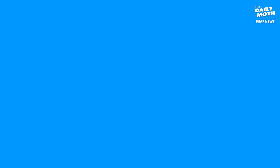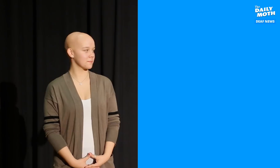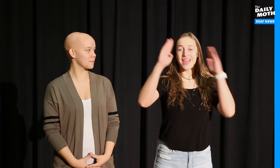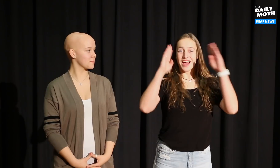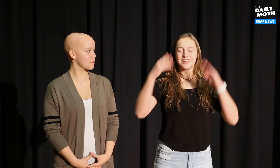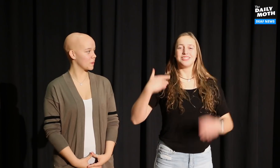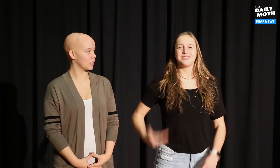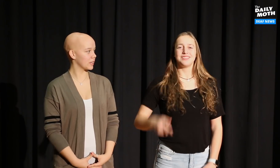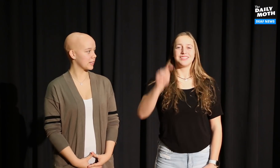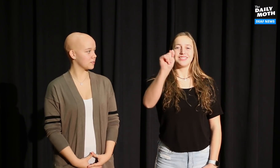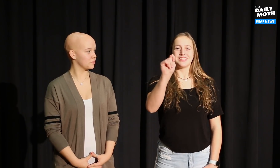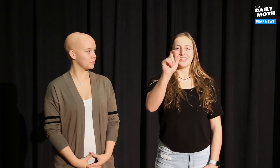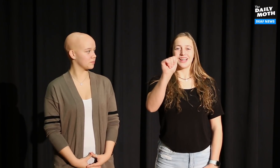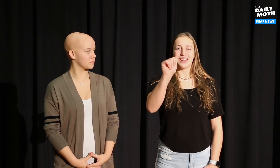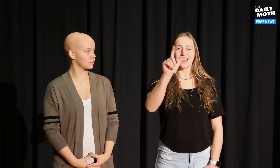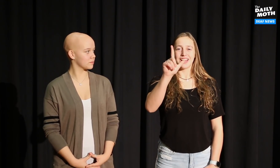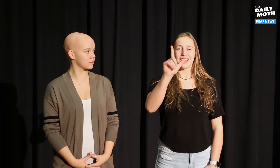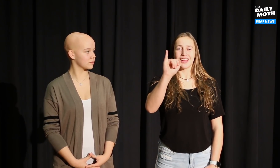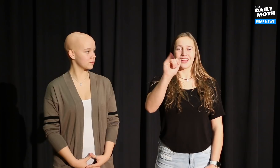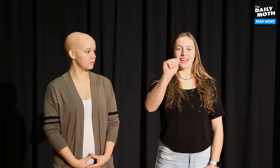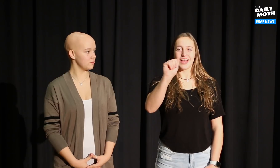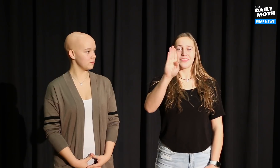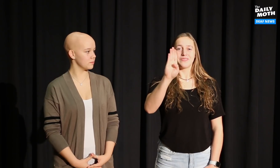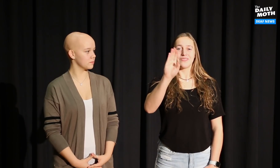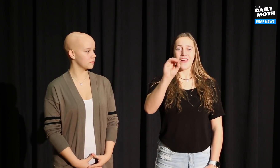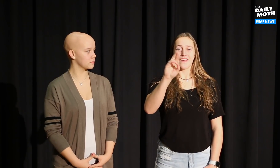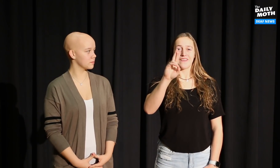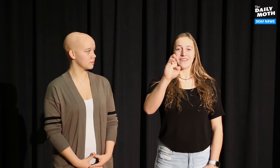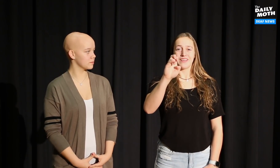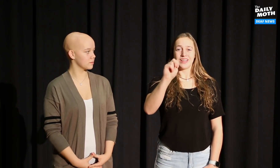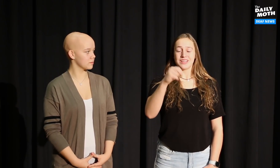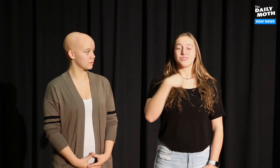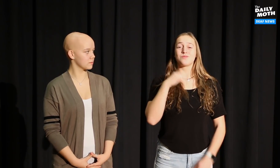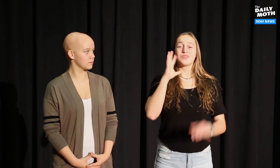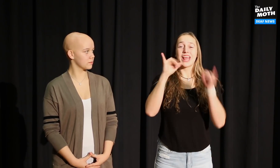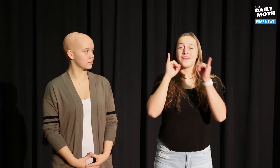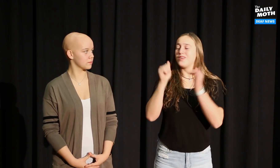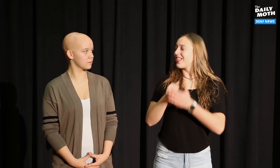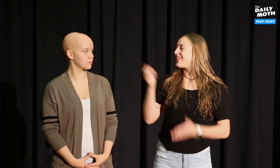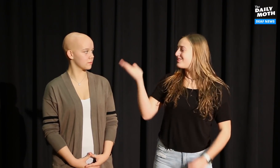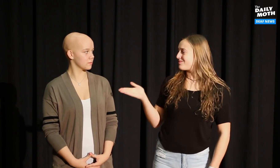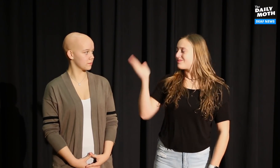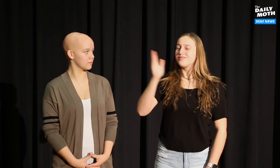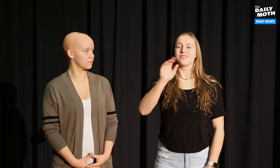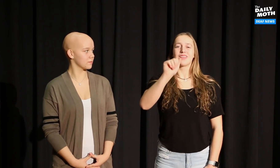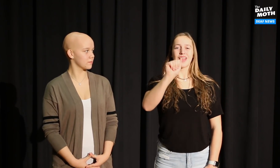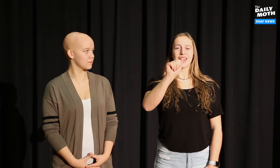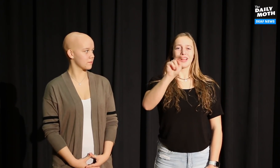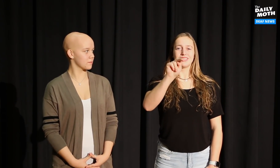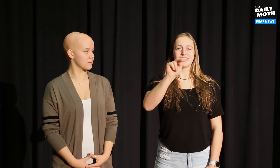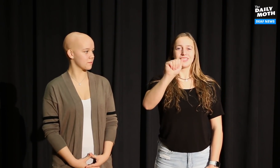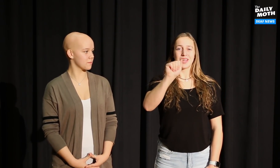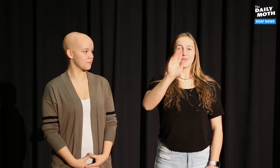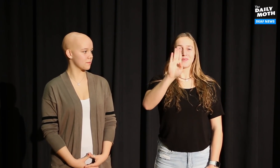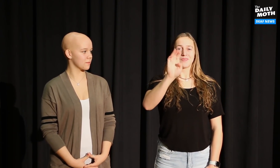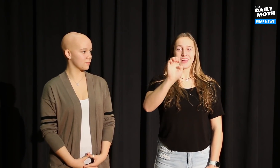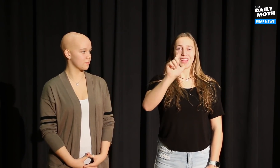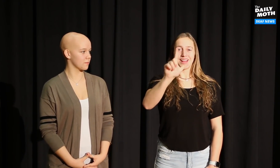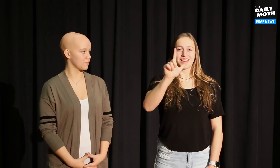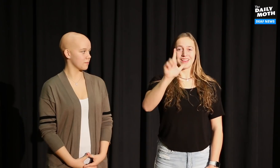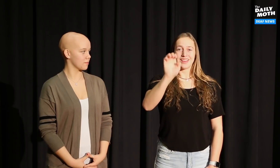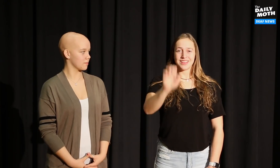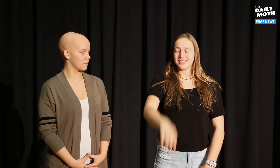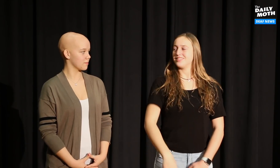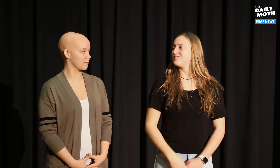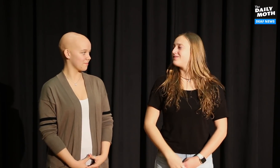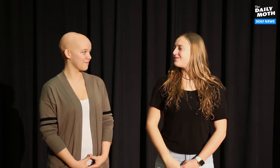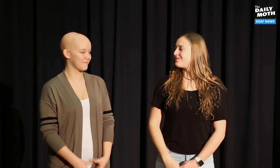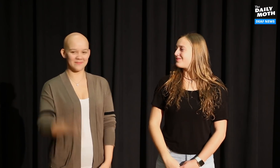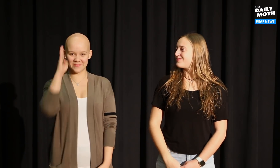Hi, I’m Talia Boren and I will be interviewing with Annabelle.